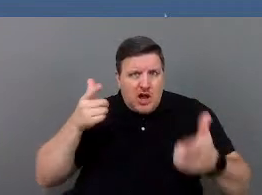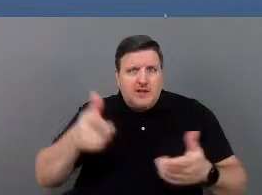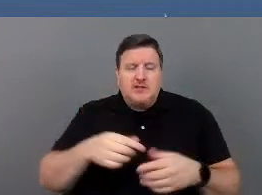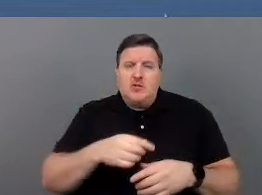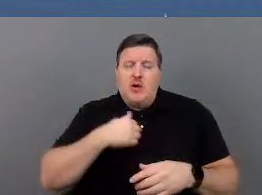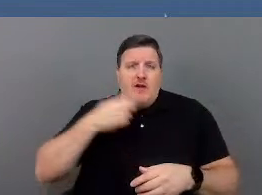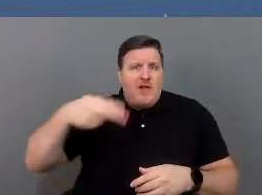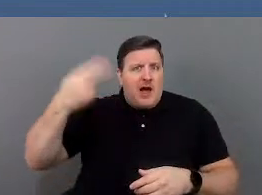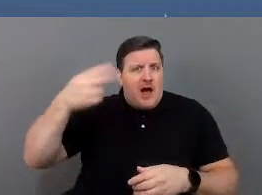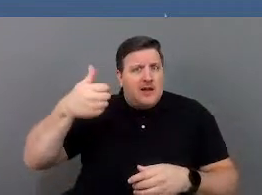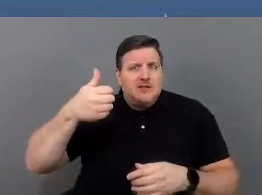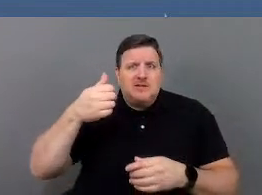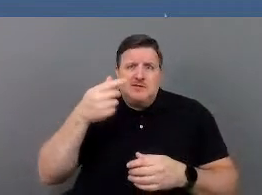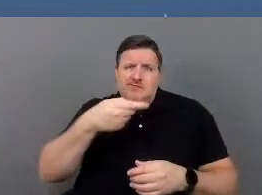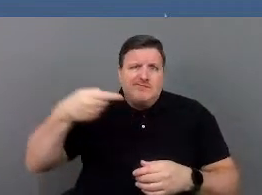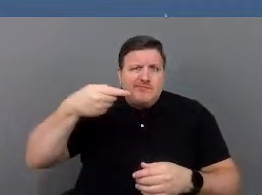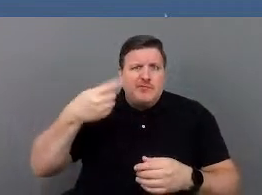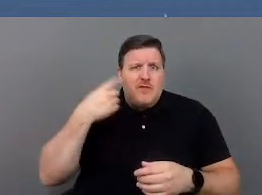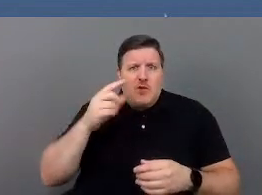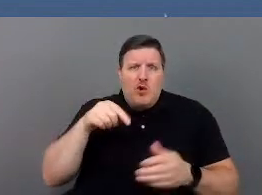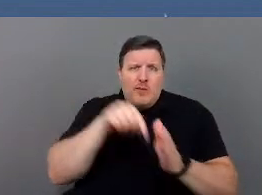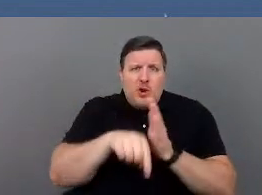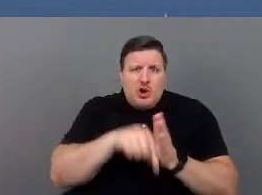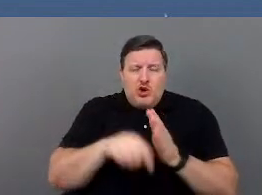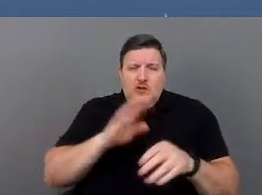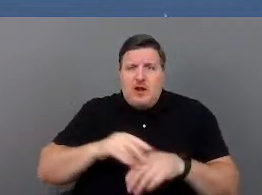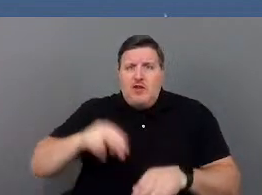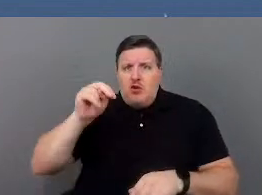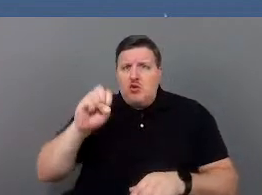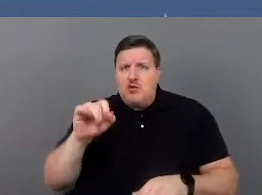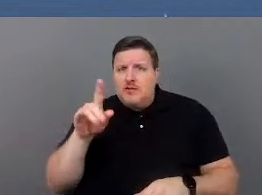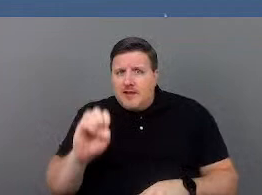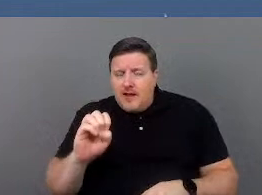AND WE -- NOBODY LIKES TO HEAR WE NEED TO DO A BETTER JOB.